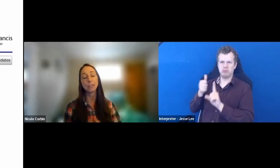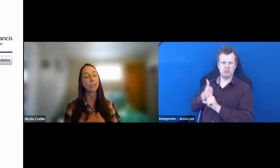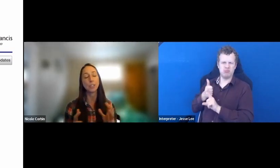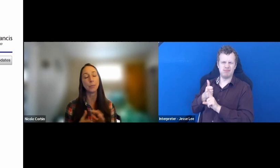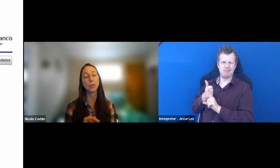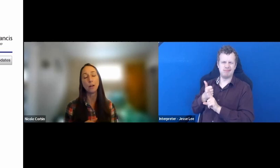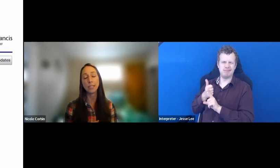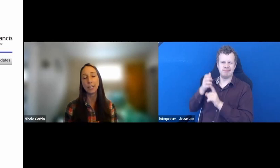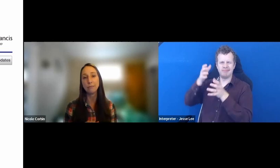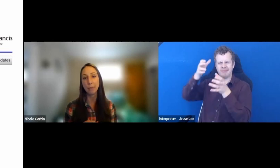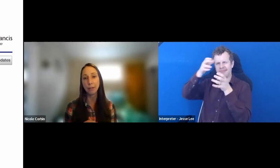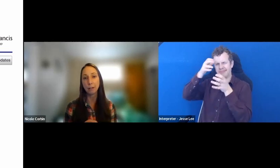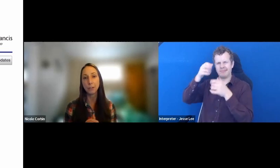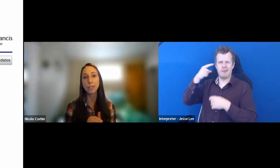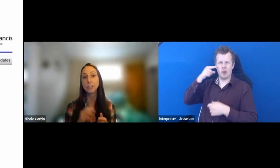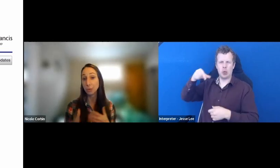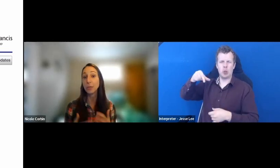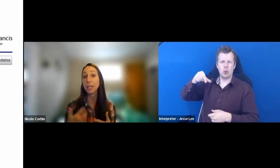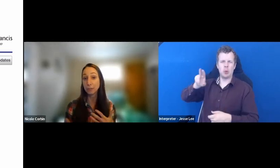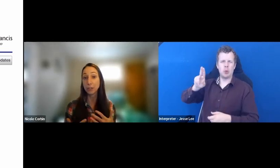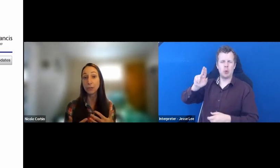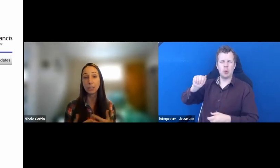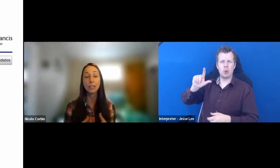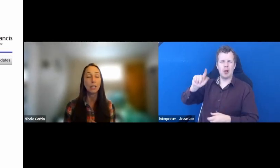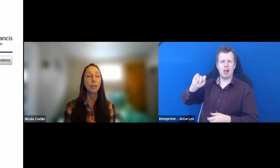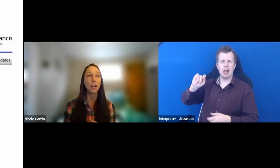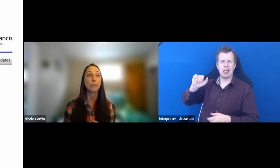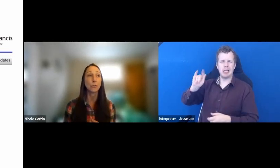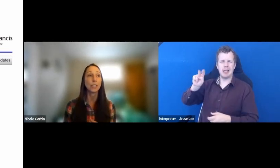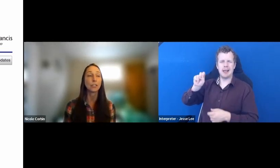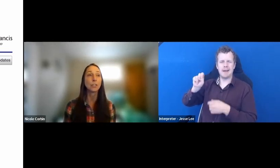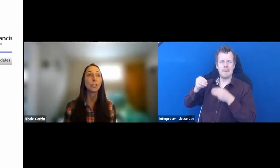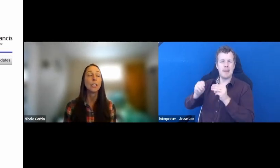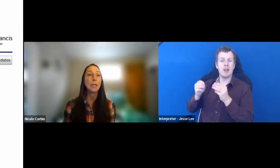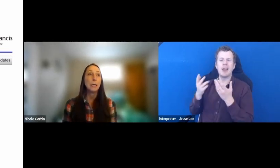or excuse me, qualitative methodology. So interviews for research.